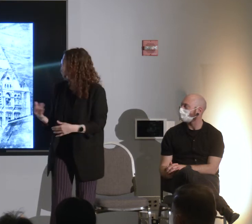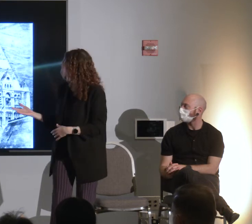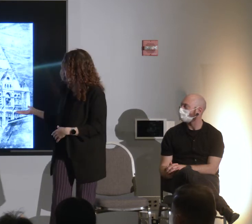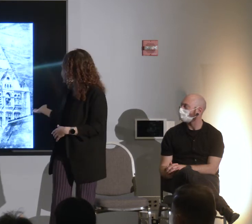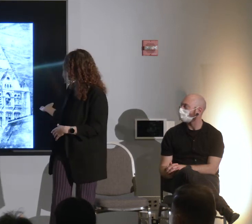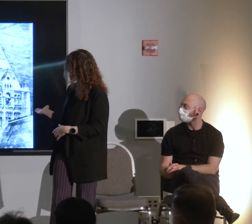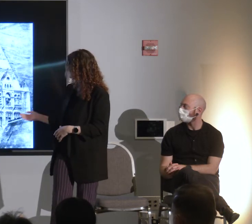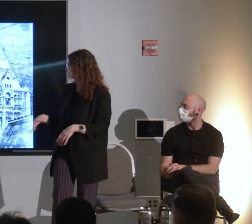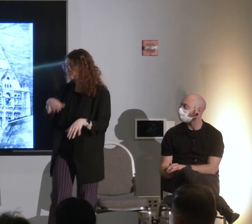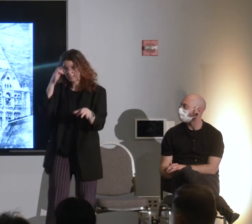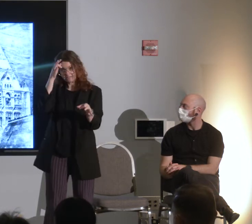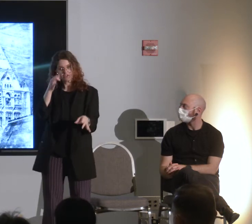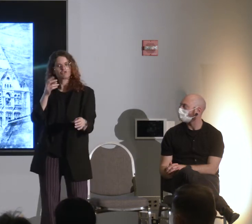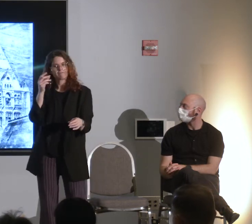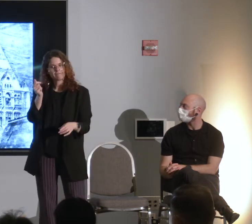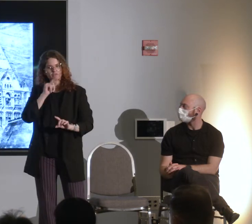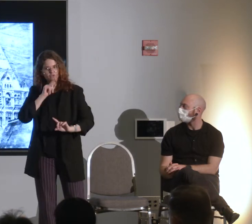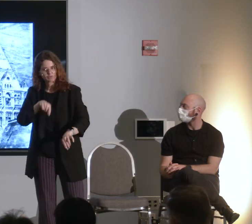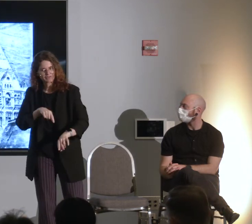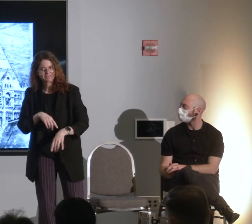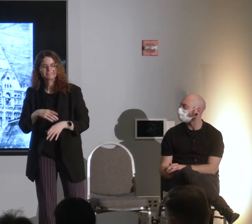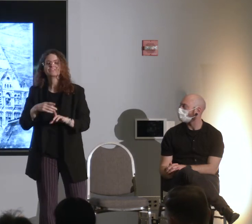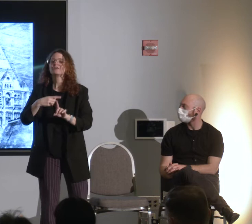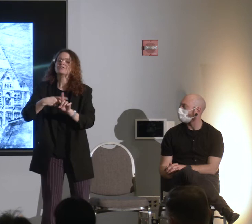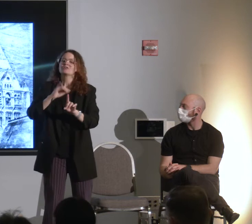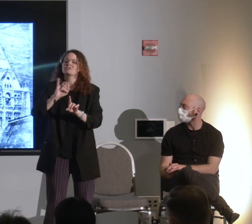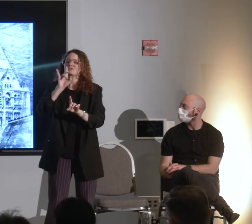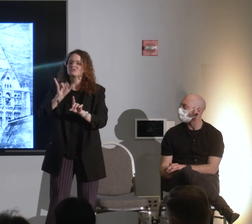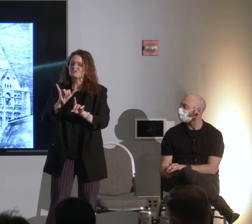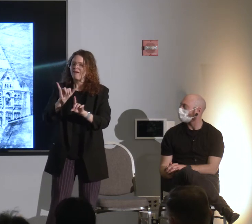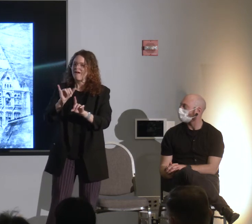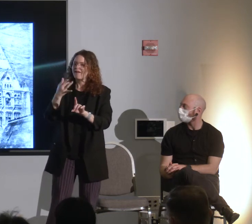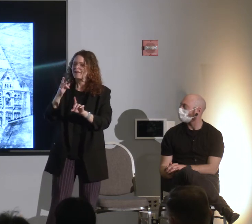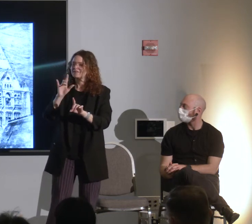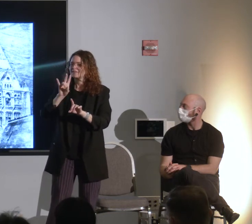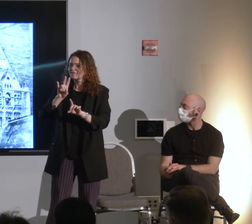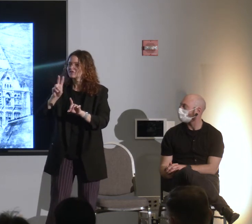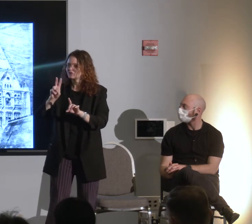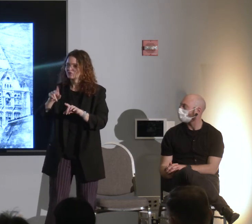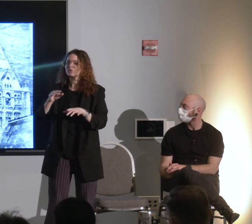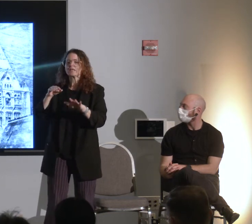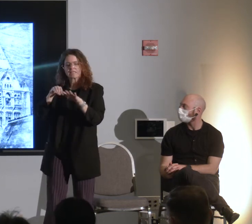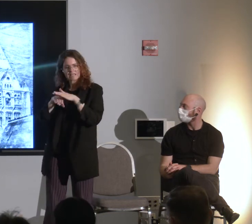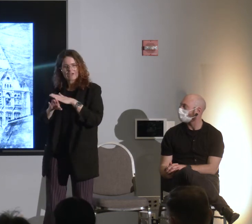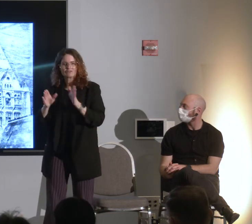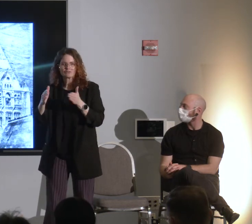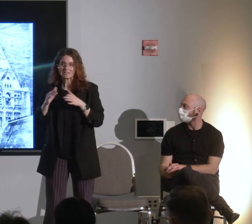The decision came properly. In early June 1872, Richardson burst into the morning parlor of her neighbour's home.